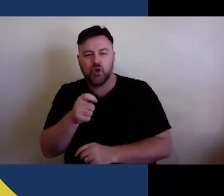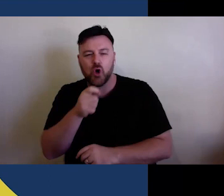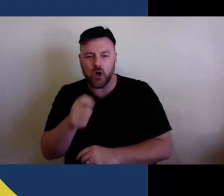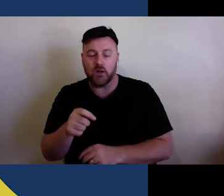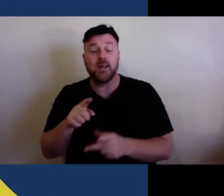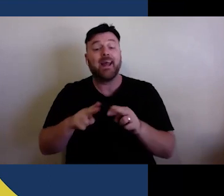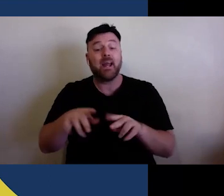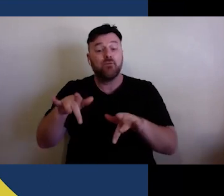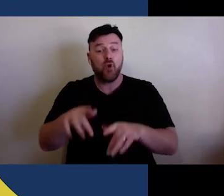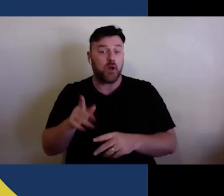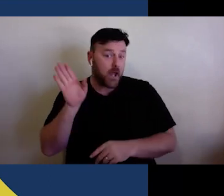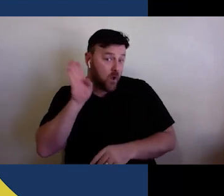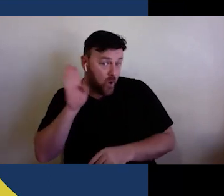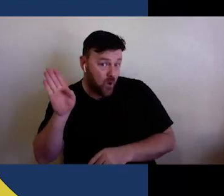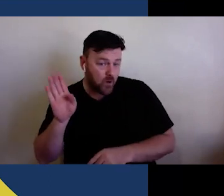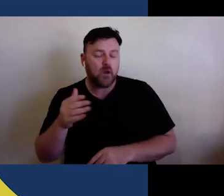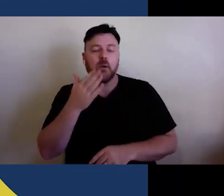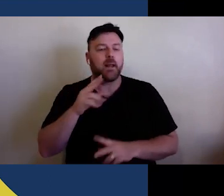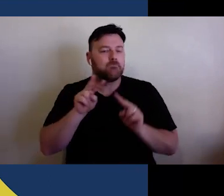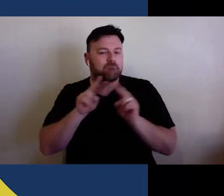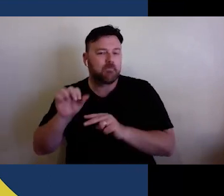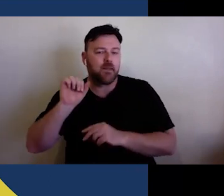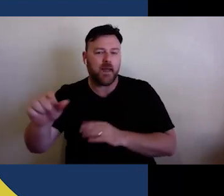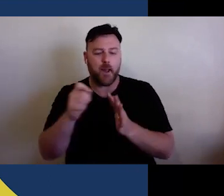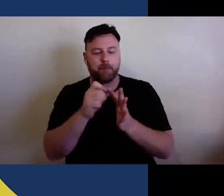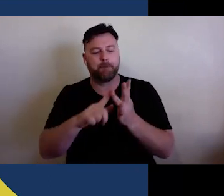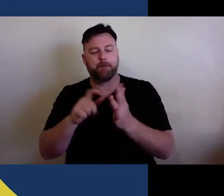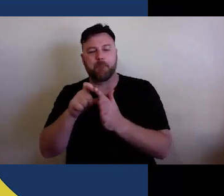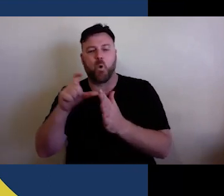The Theory of Creativity and it interviews experts in research,